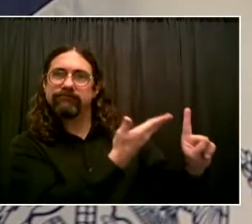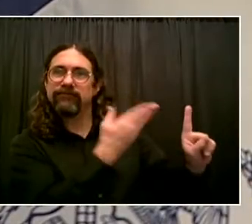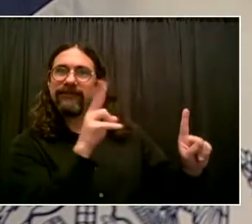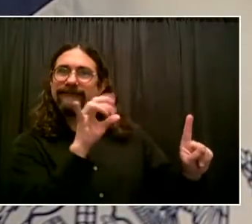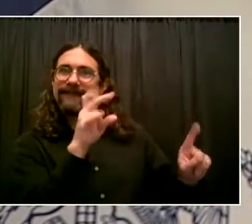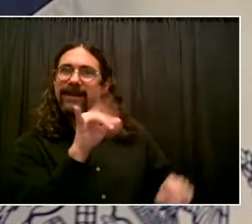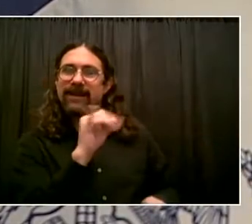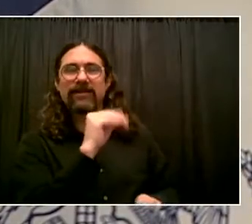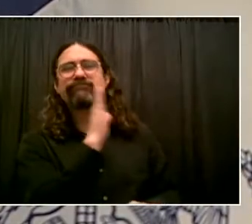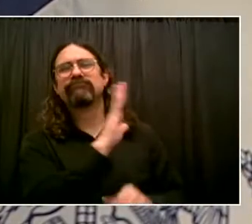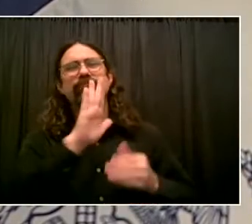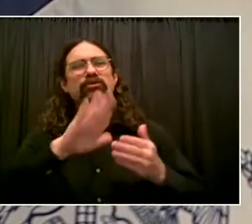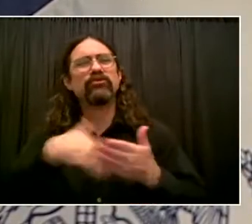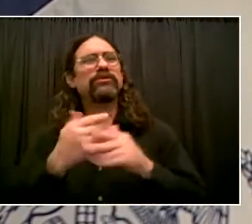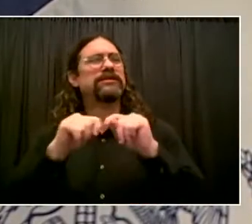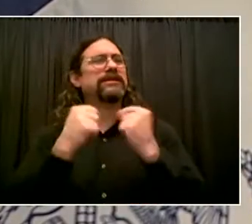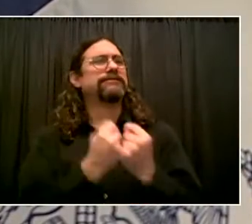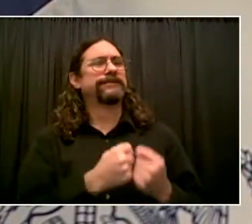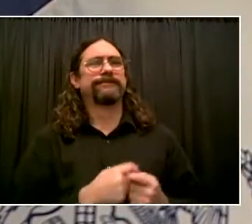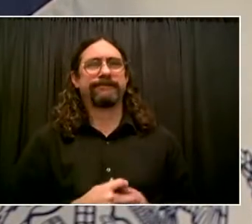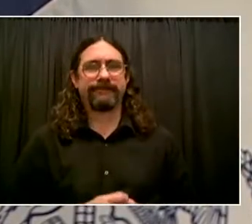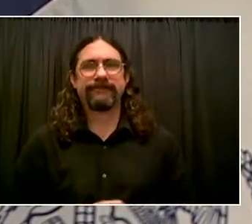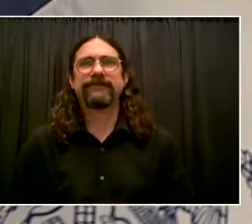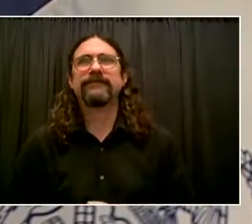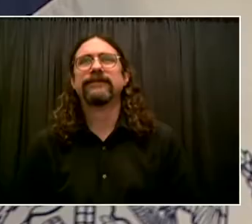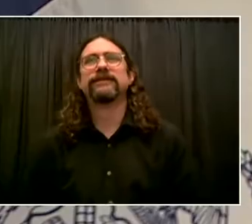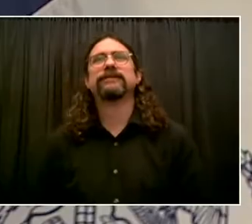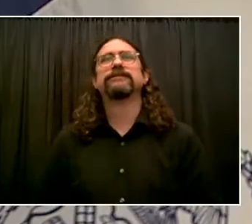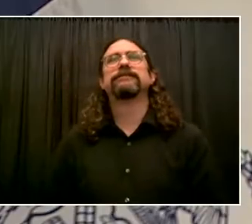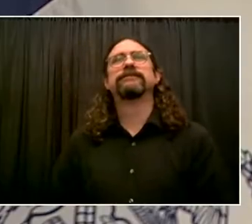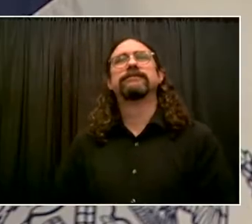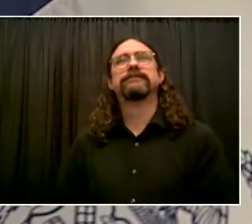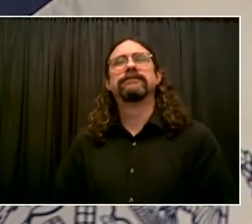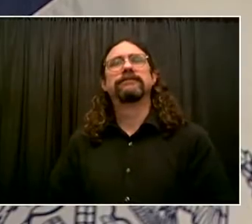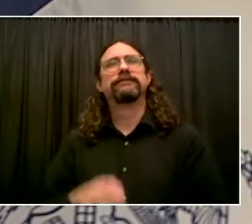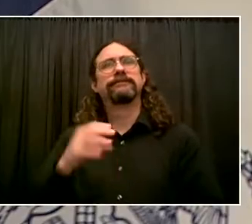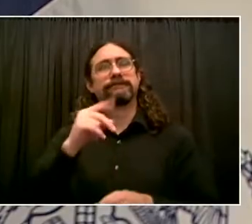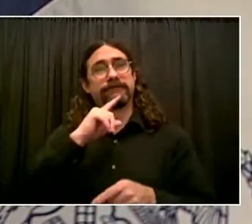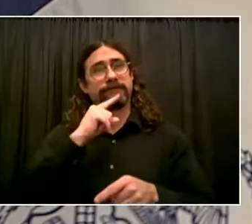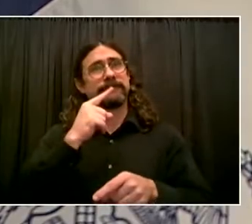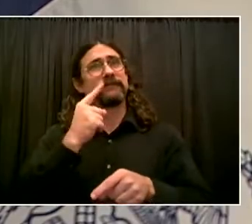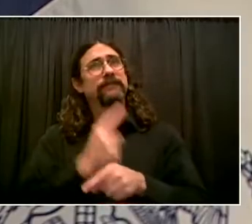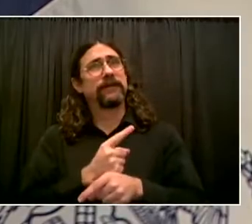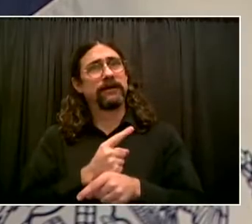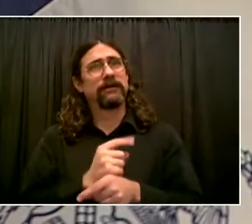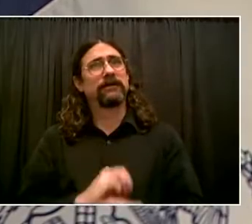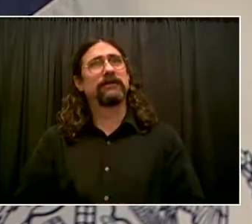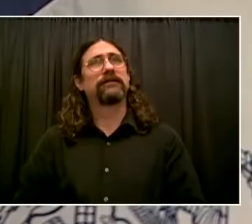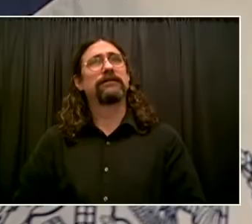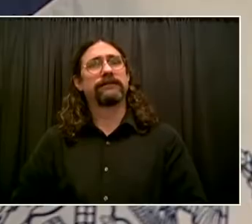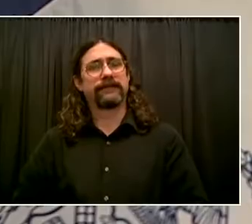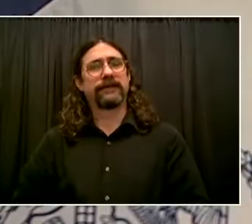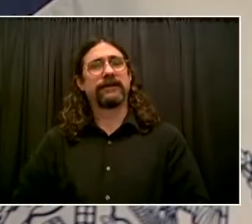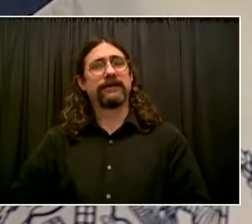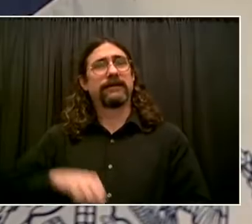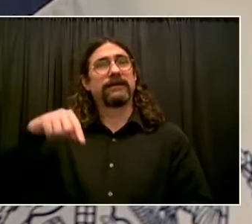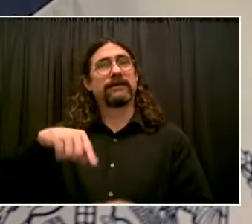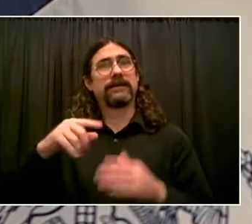YOUR TEAM. A VERY GOOD DAY. TALK ABOUT PASSIONATE COMMITMENT, BOTH SEIDS OF CIY T